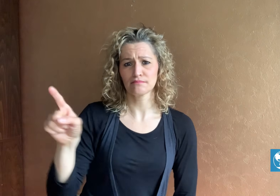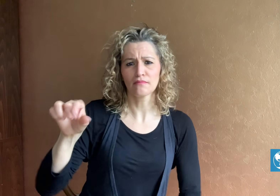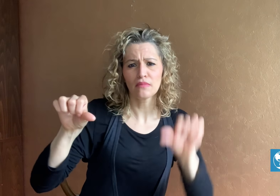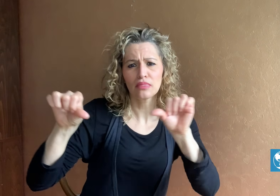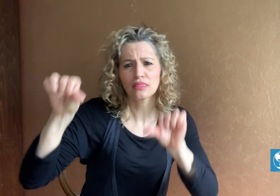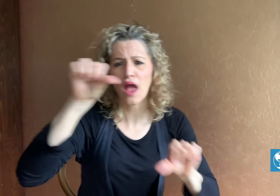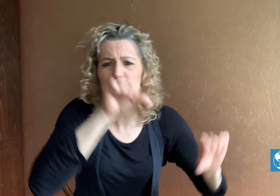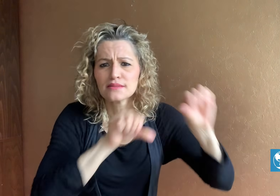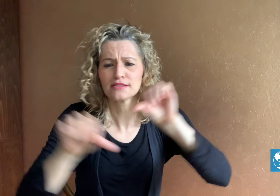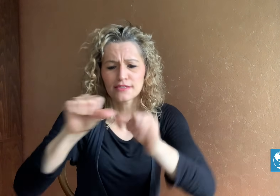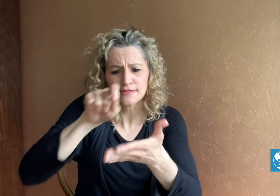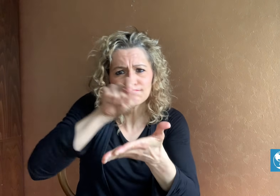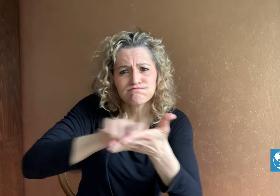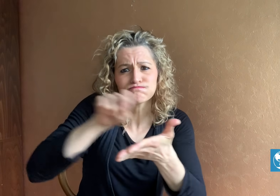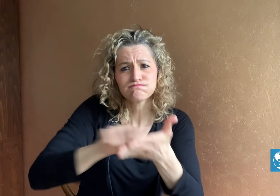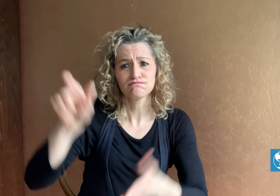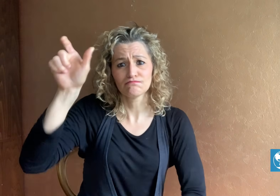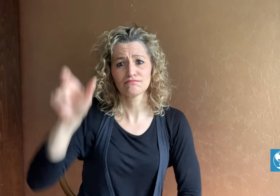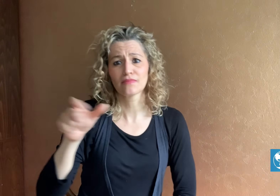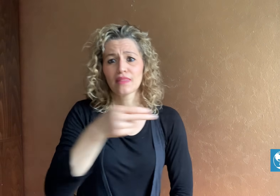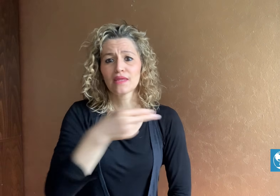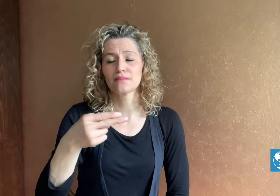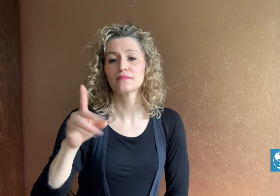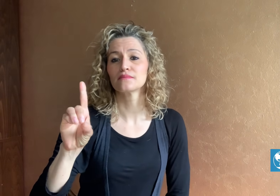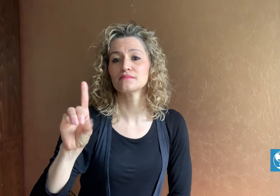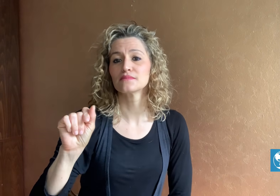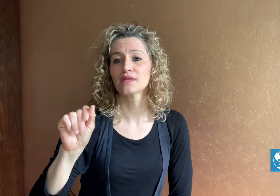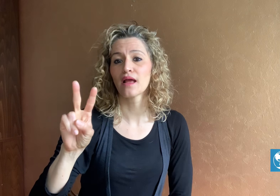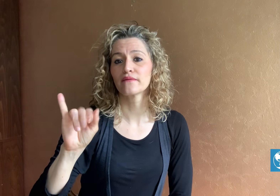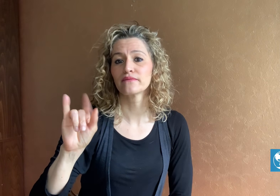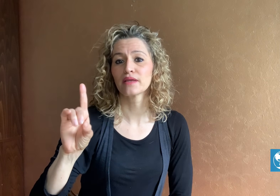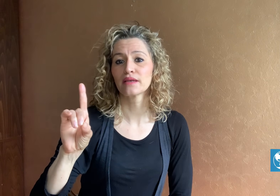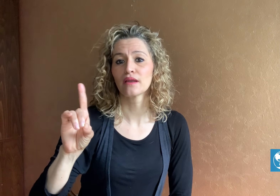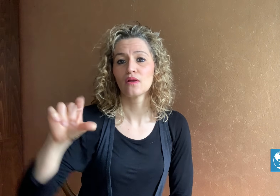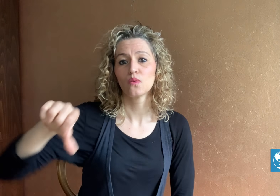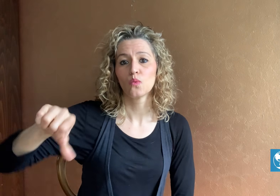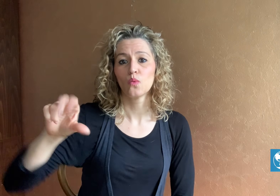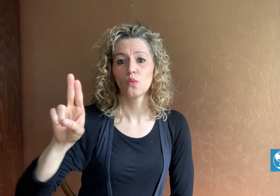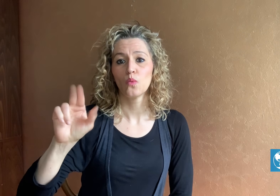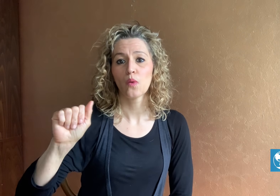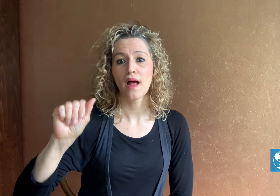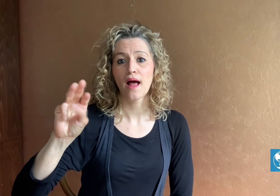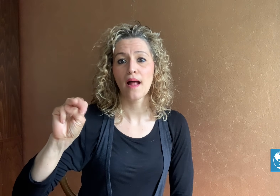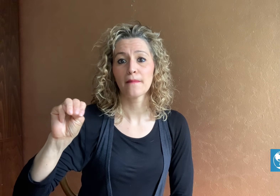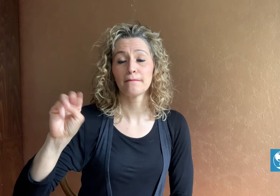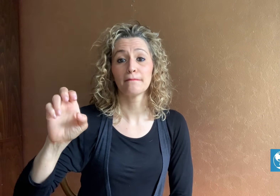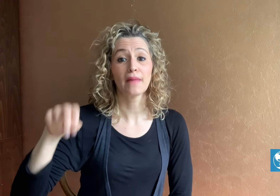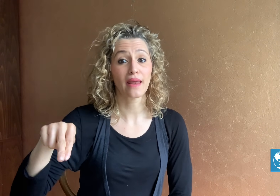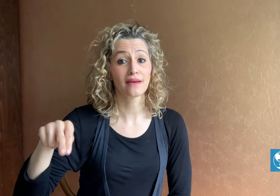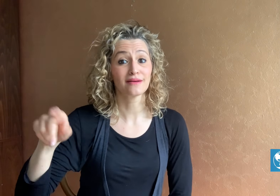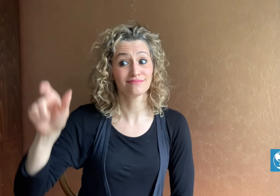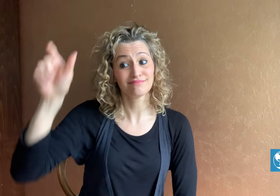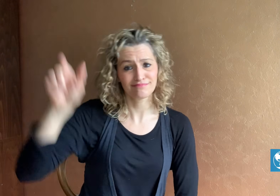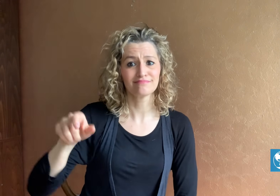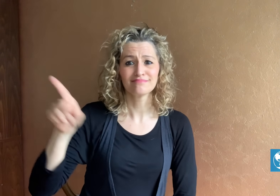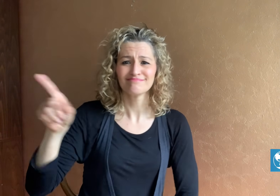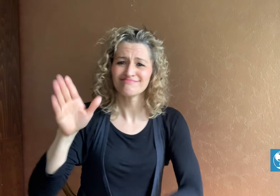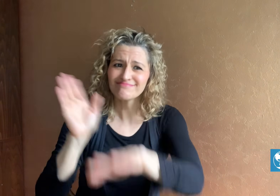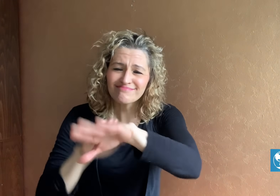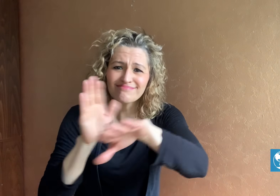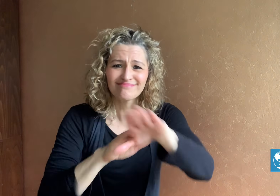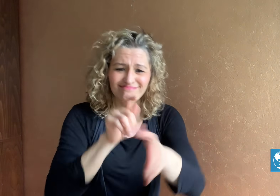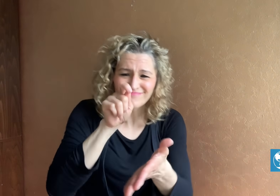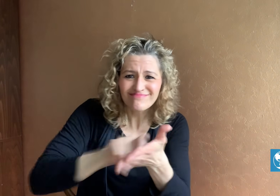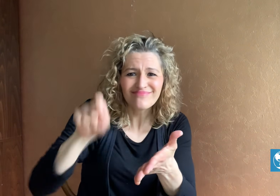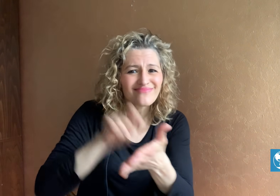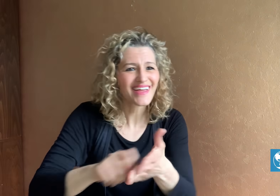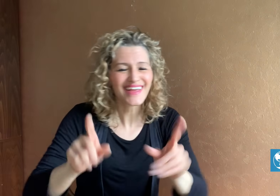A science writer by the name of David Quammen argued that